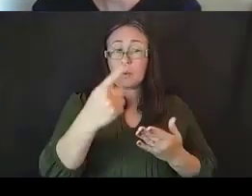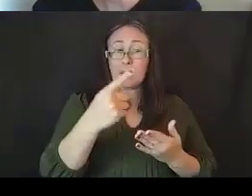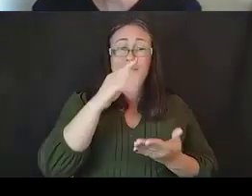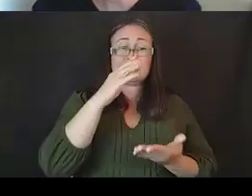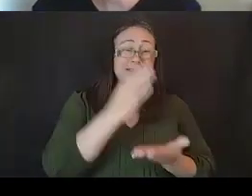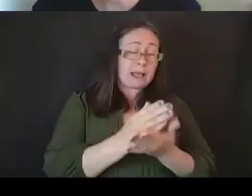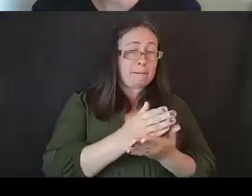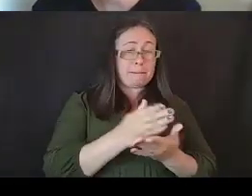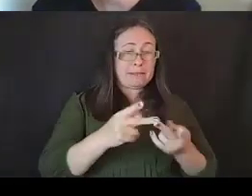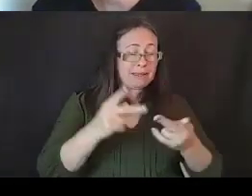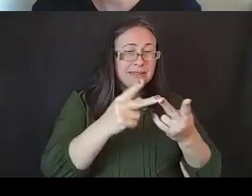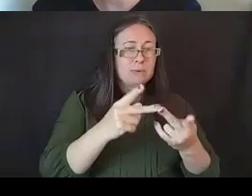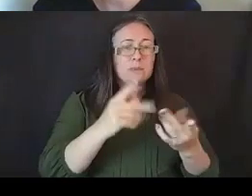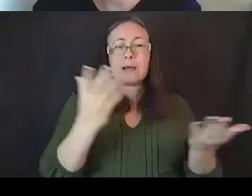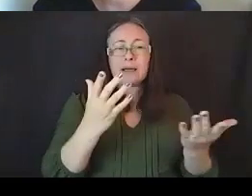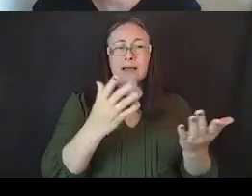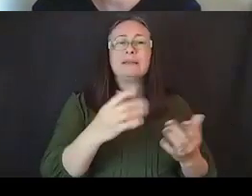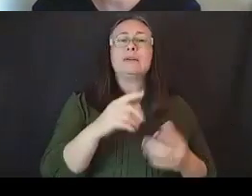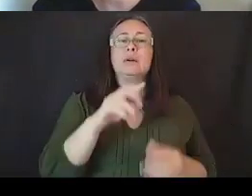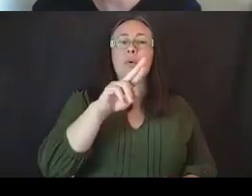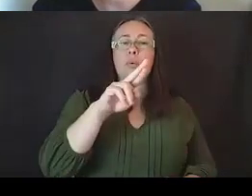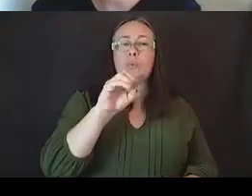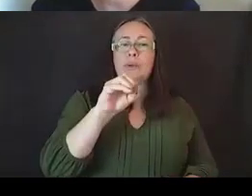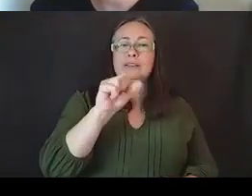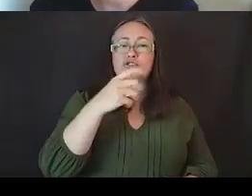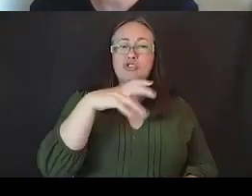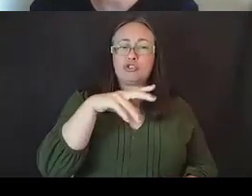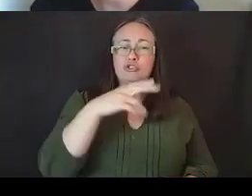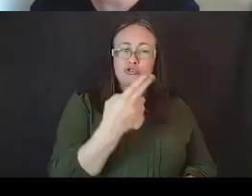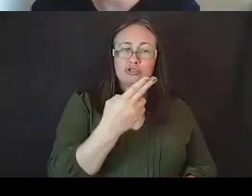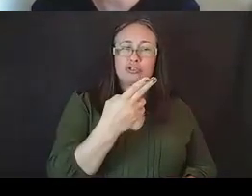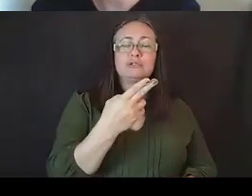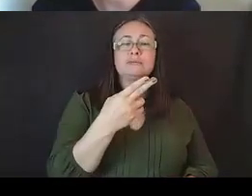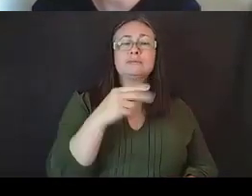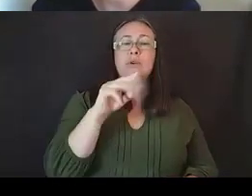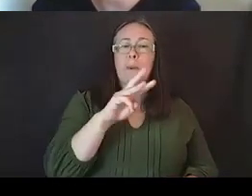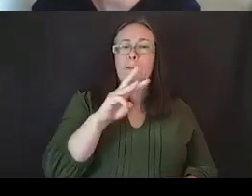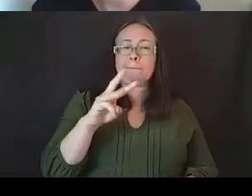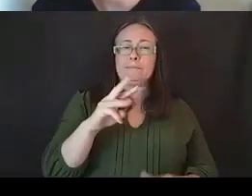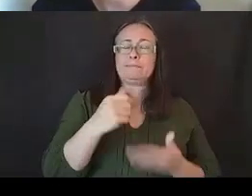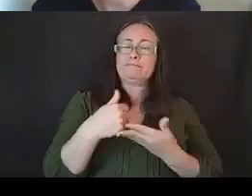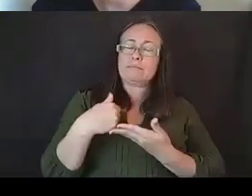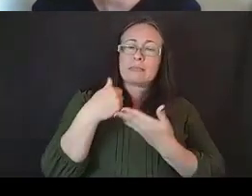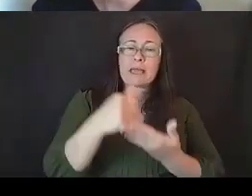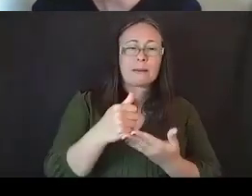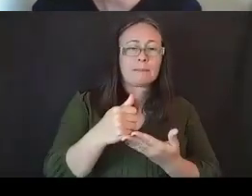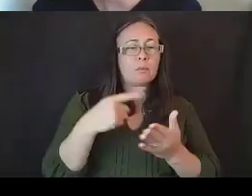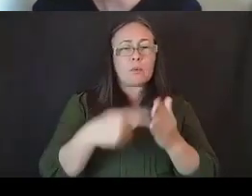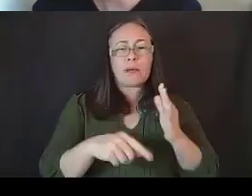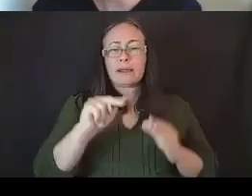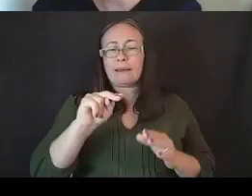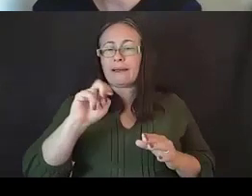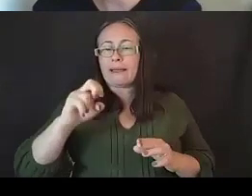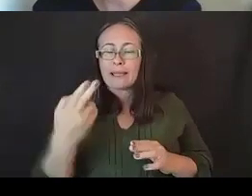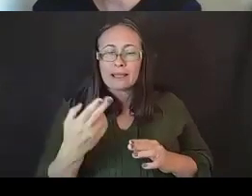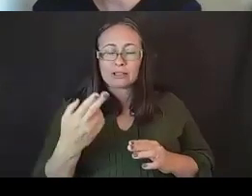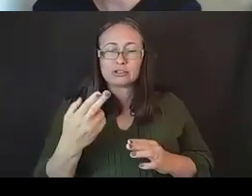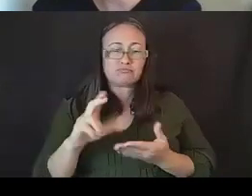Combined on this site are a variety of tools to help the public understand the investments that NIH makes by making it easy to find reports,